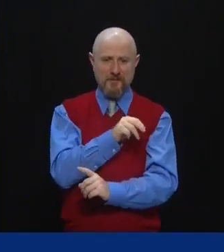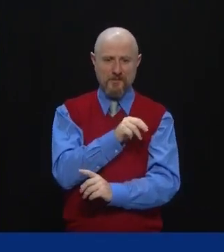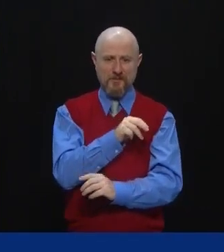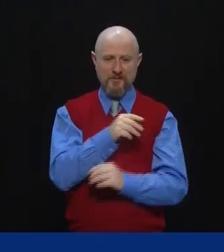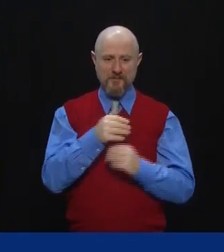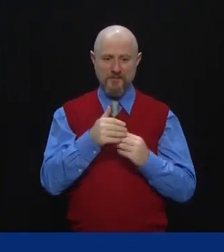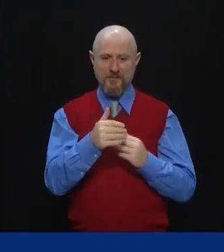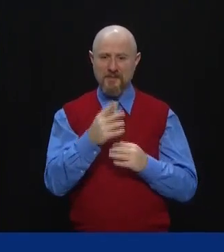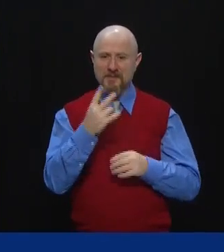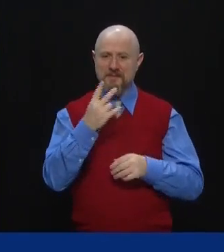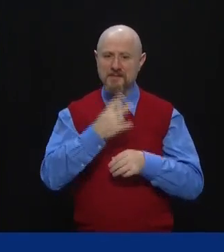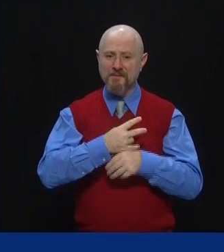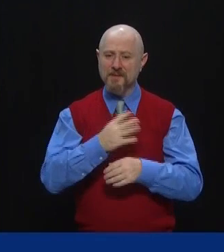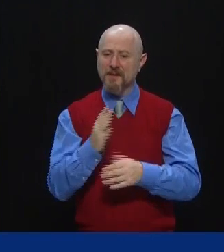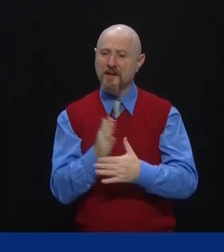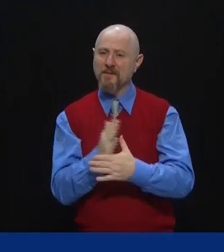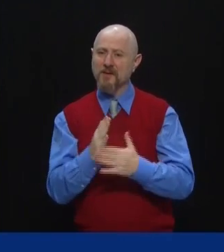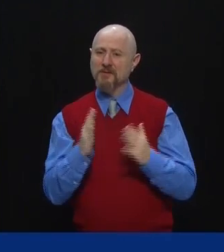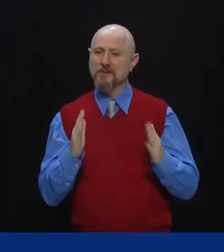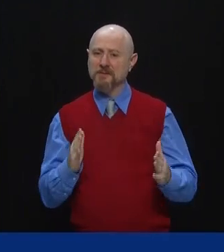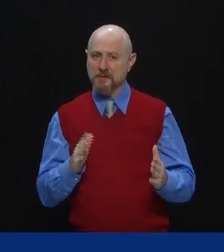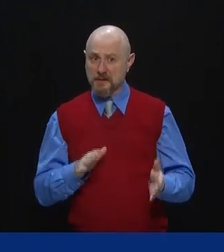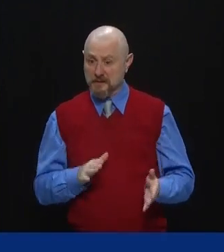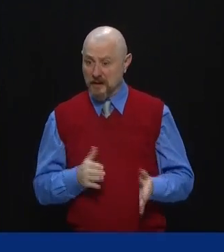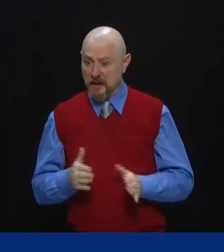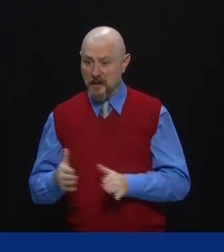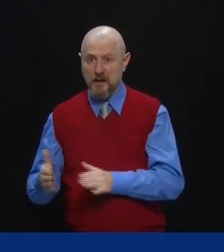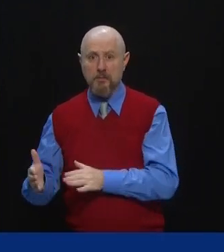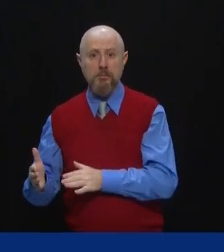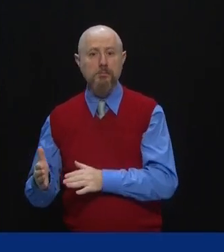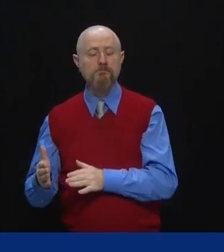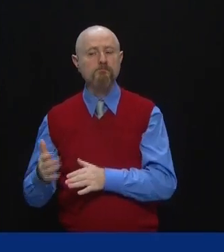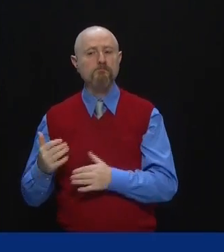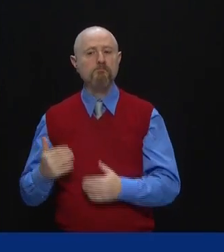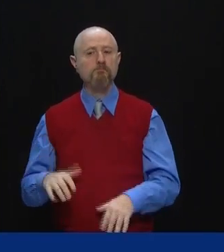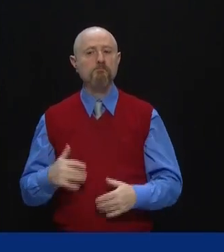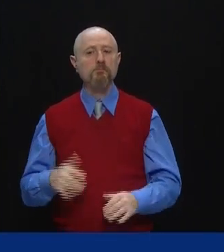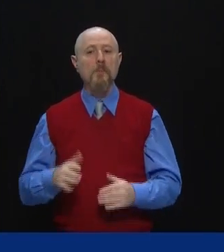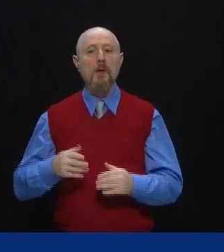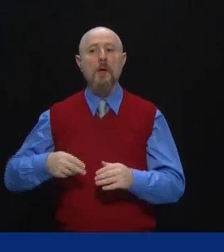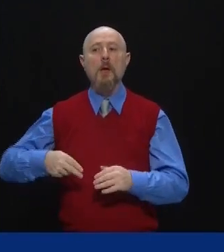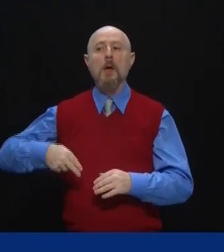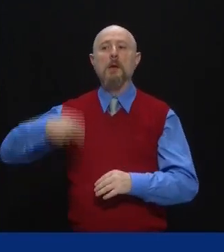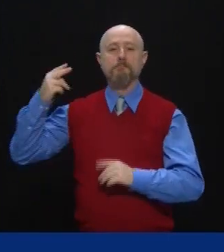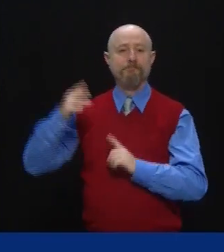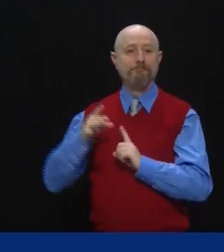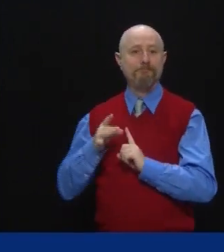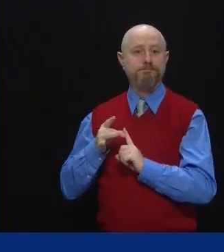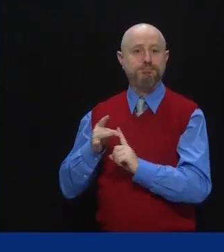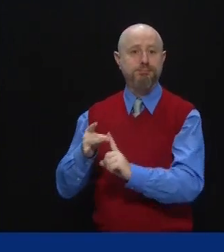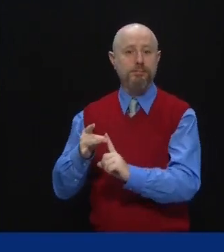WE WERE. SEVEN-DAY AVERAGE LAST JANUARY, AND VERY HIGH PERCENTAGE OF DEATHS. SEEING MORE CASES, BUT NOT THE